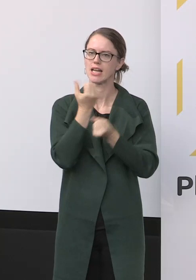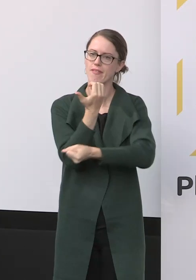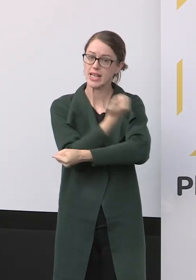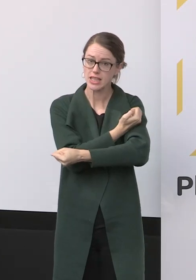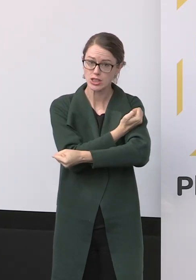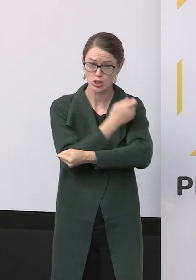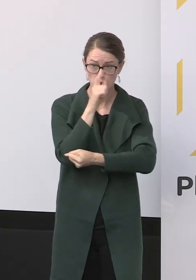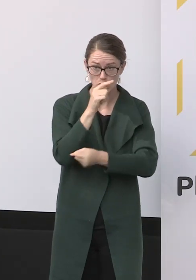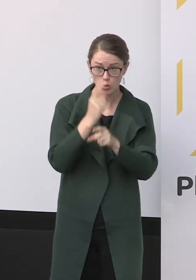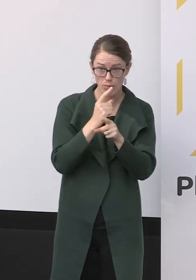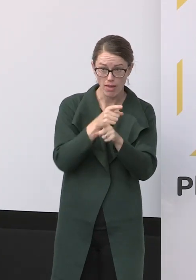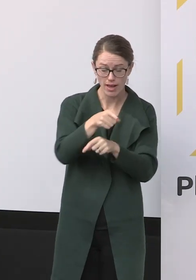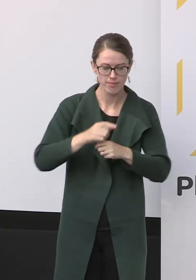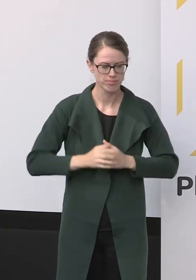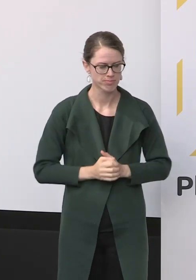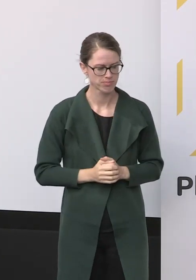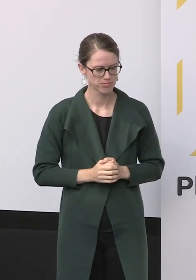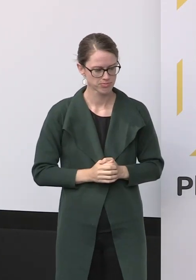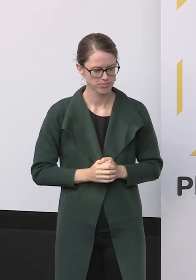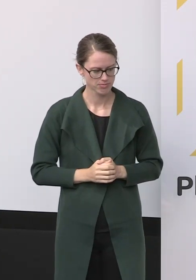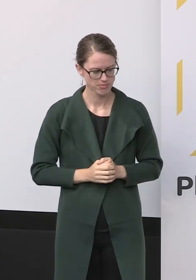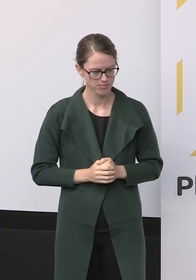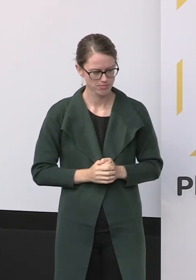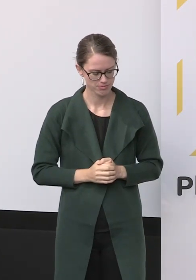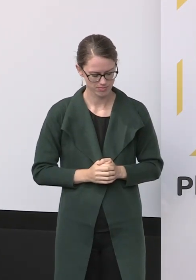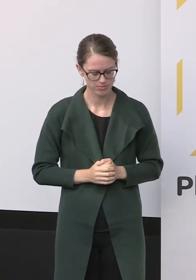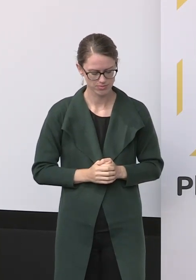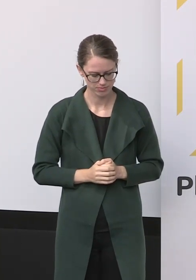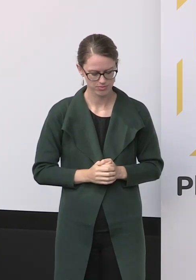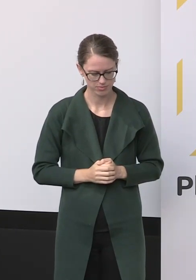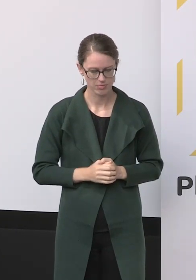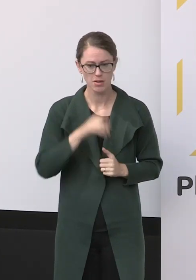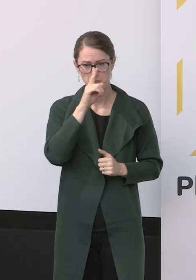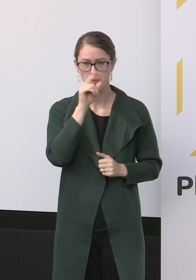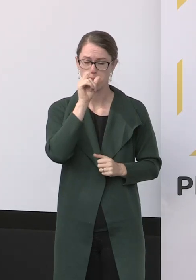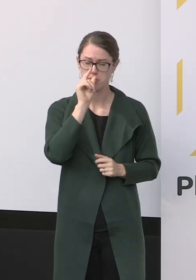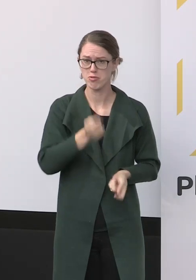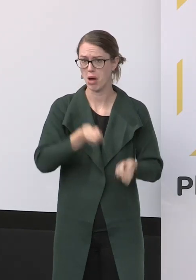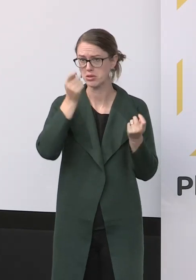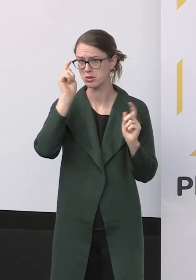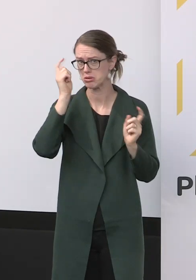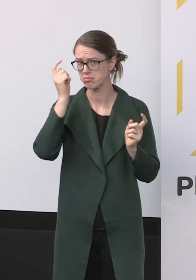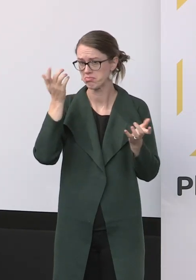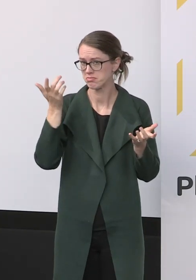Parliament - that there would be some level of forced vaccinations for COVID-19. Can you address this?